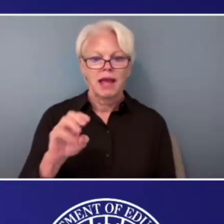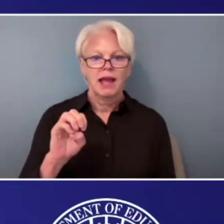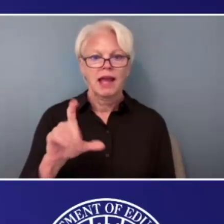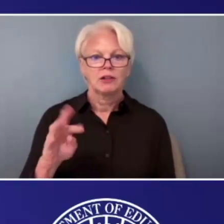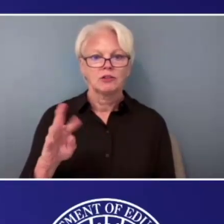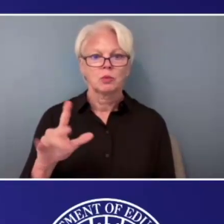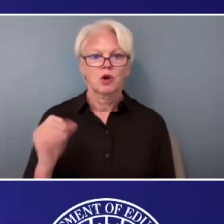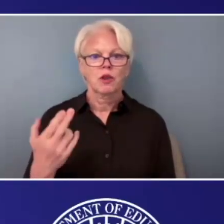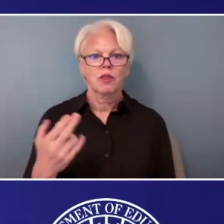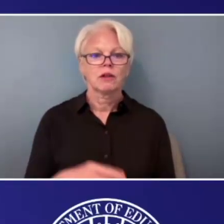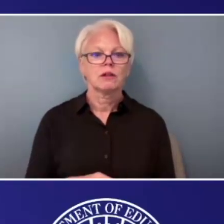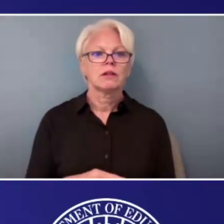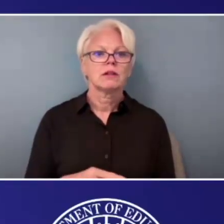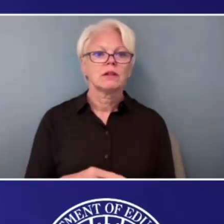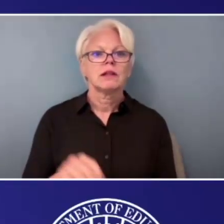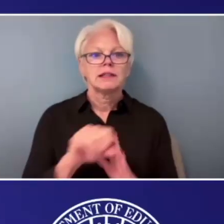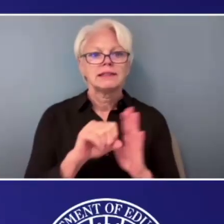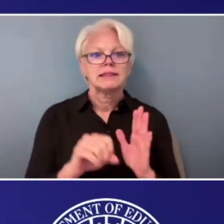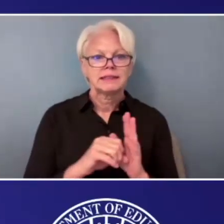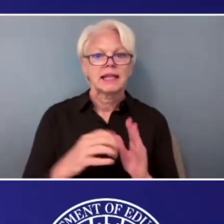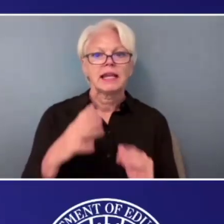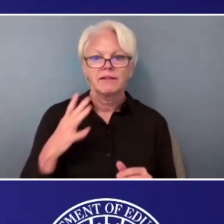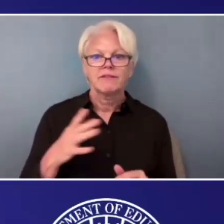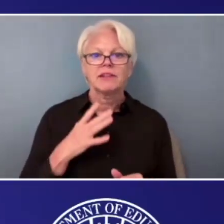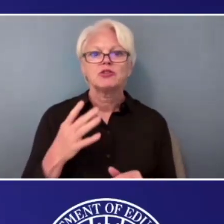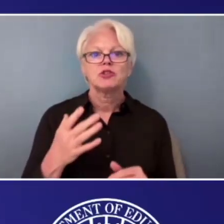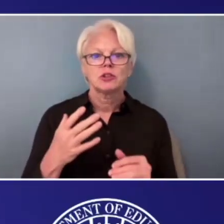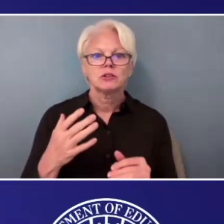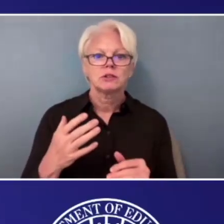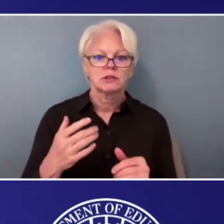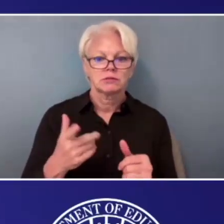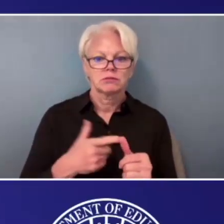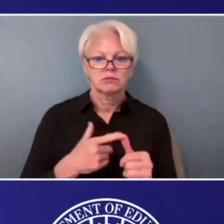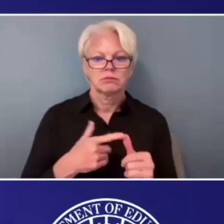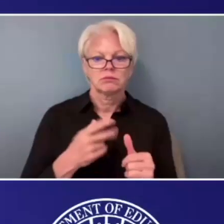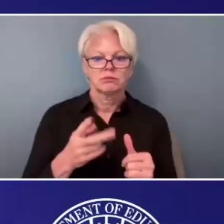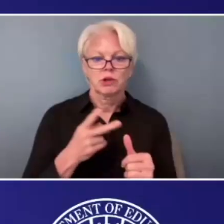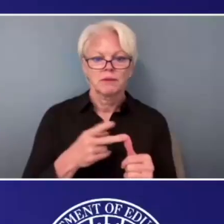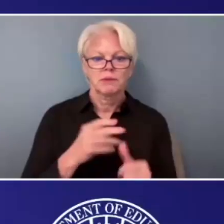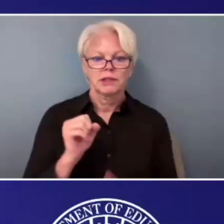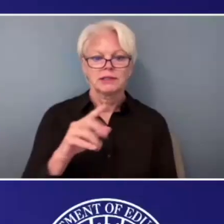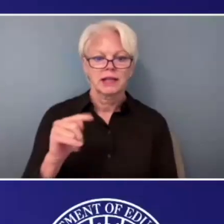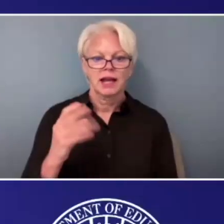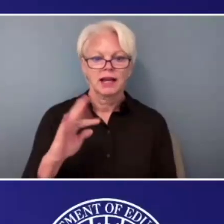State officials, primary? Scott Kemp, present. Alternate? Bennett Boggs.